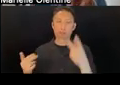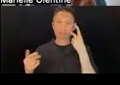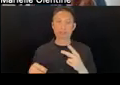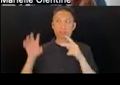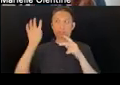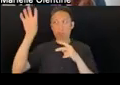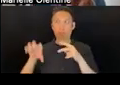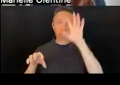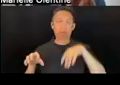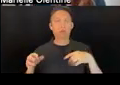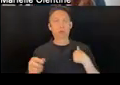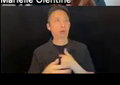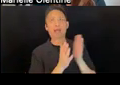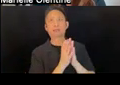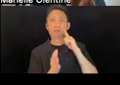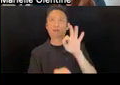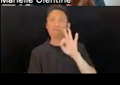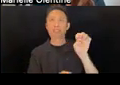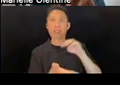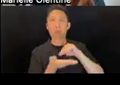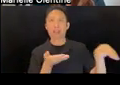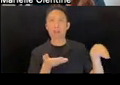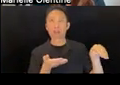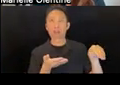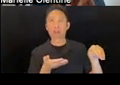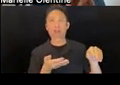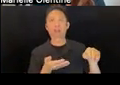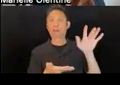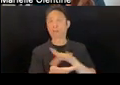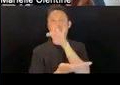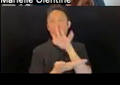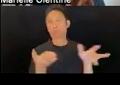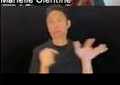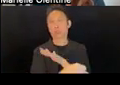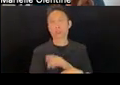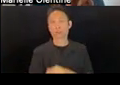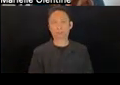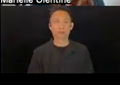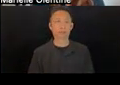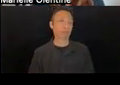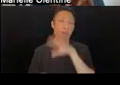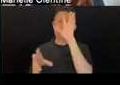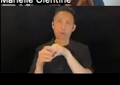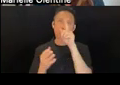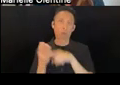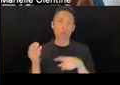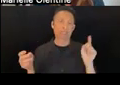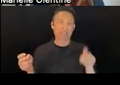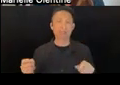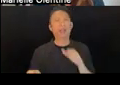So this presentation will be shared. This is just a really brief link to a distribution advocates cheat sheet for approaching distribution, that explains